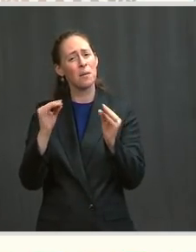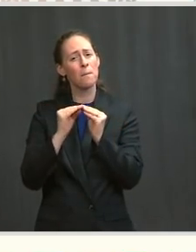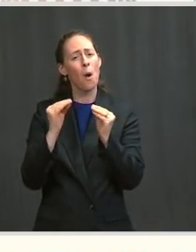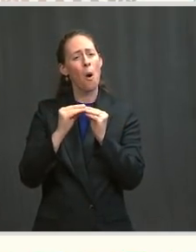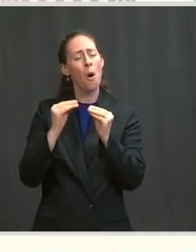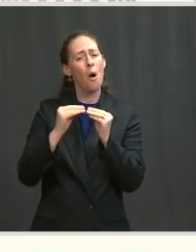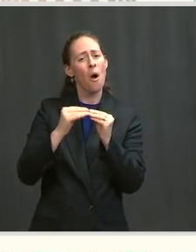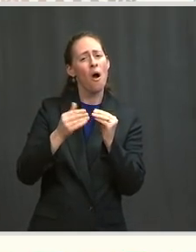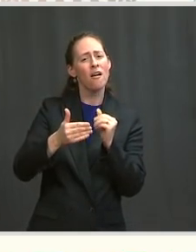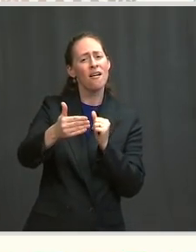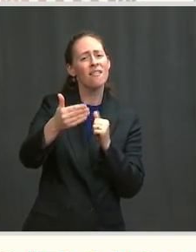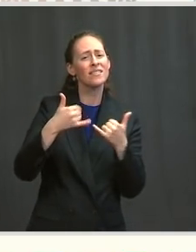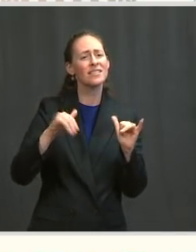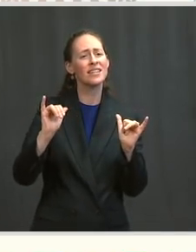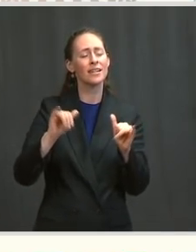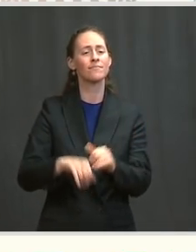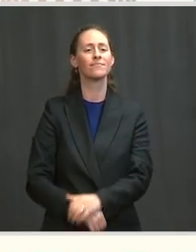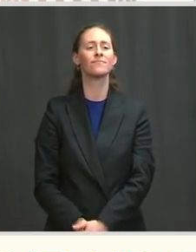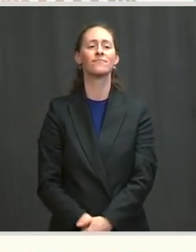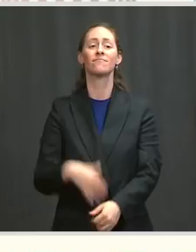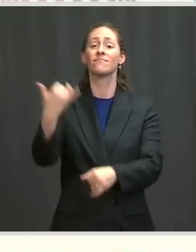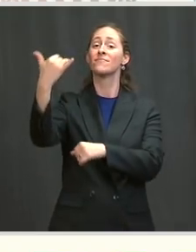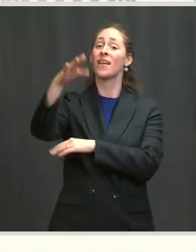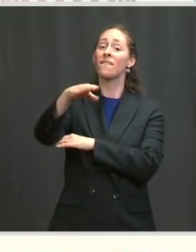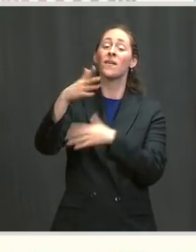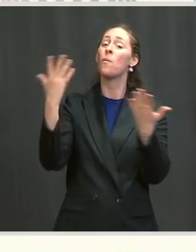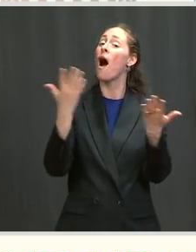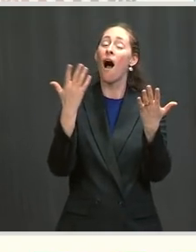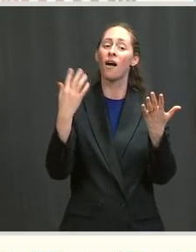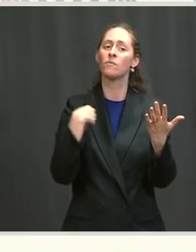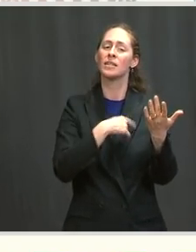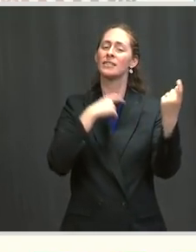So, this afternoon, we celebrate. But tomorrow, we go back to work.